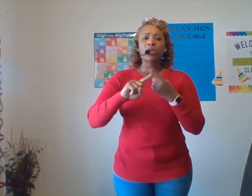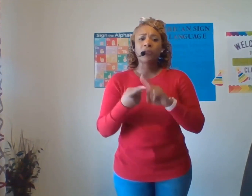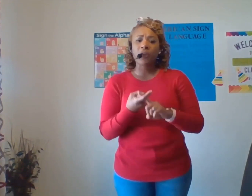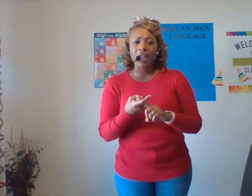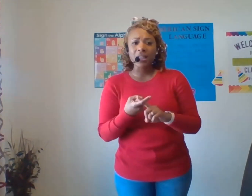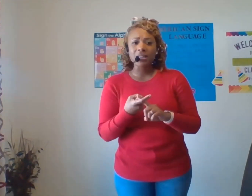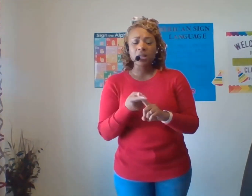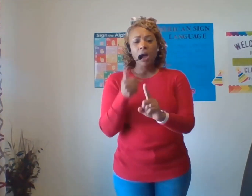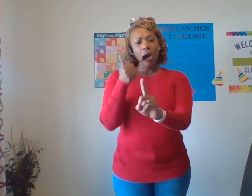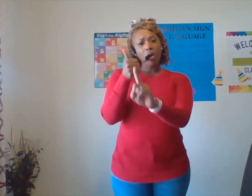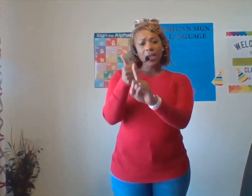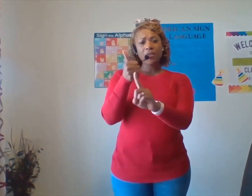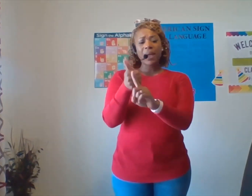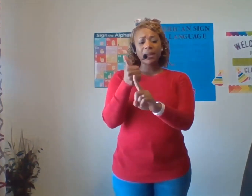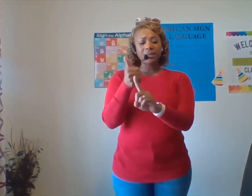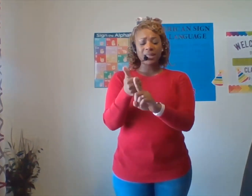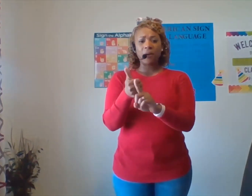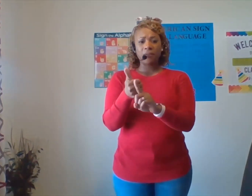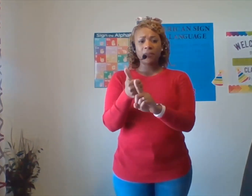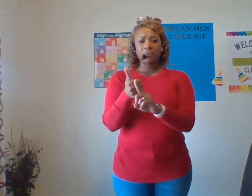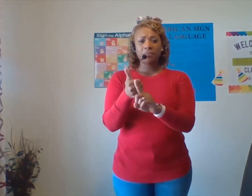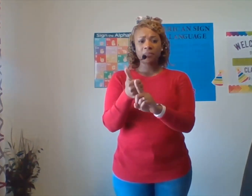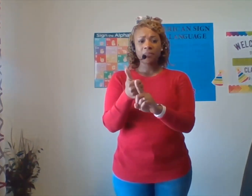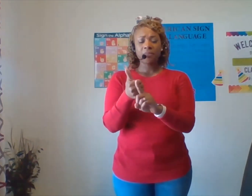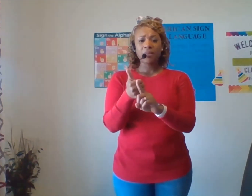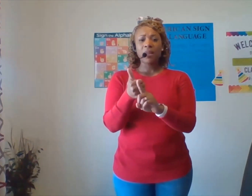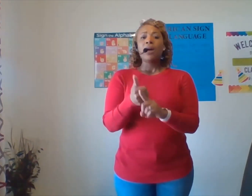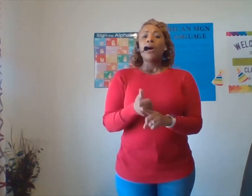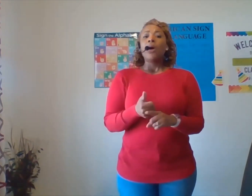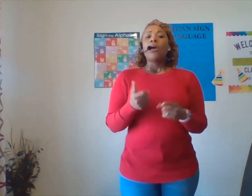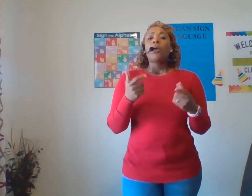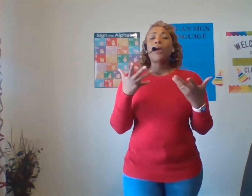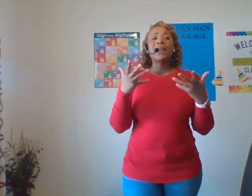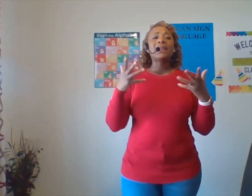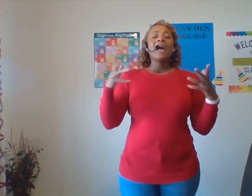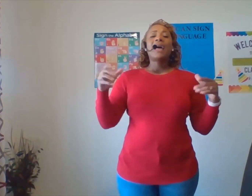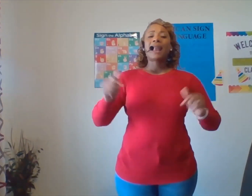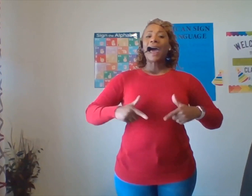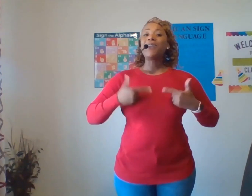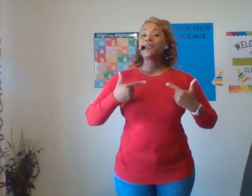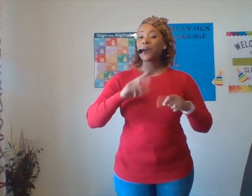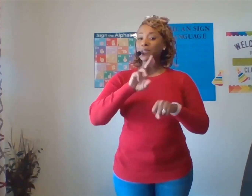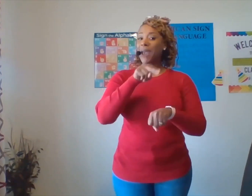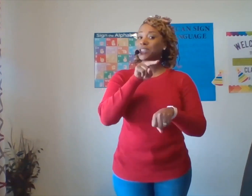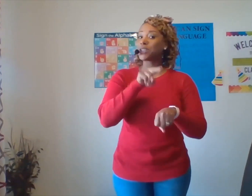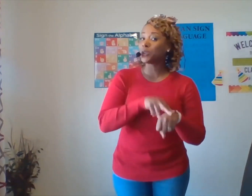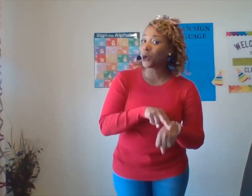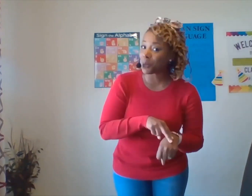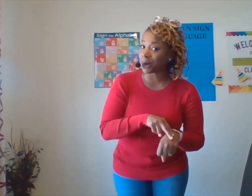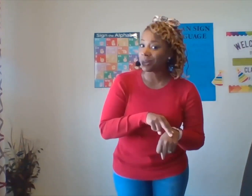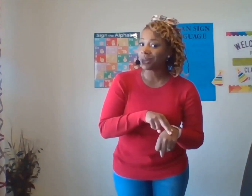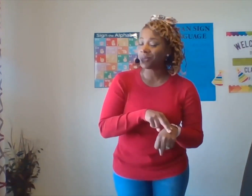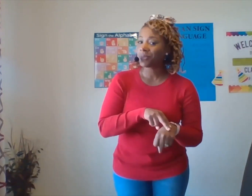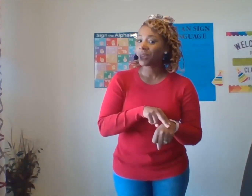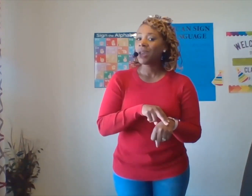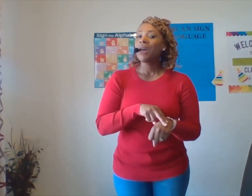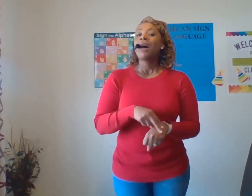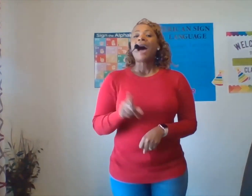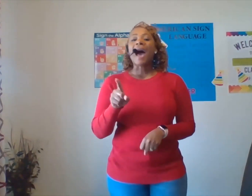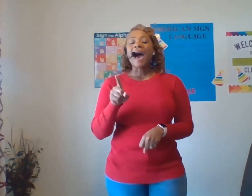your friends or even by yourself when life goes back to normal I would